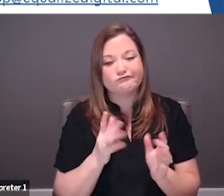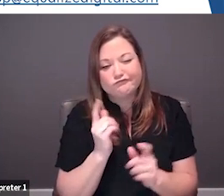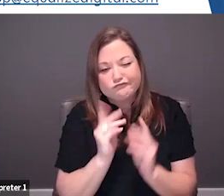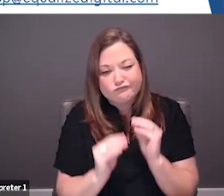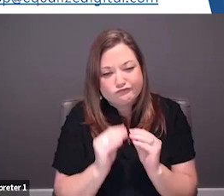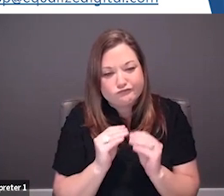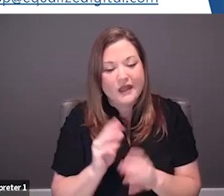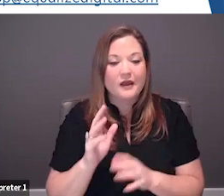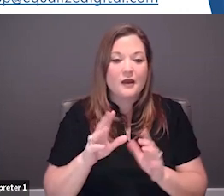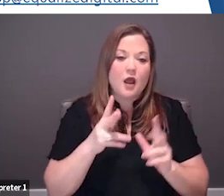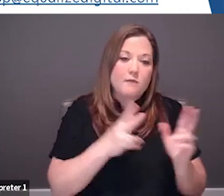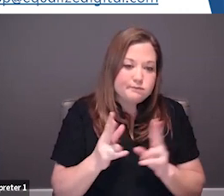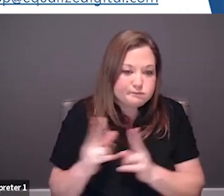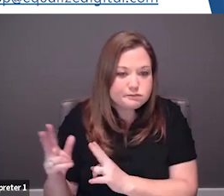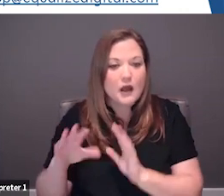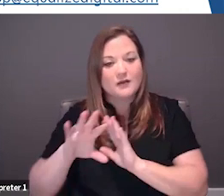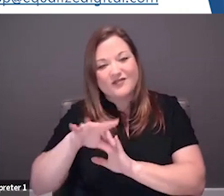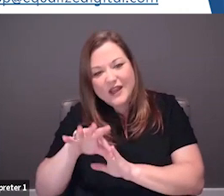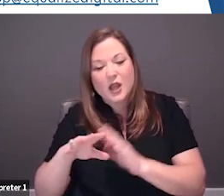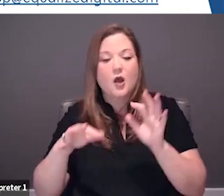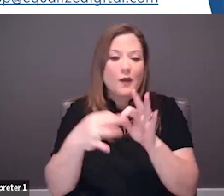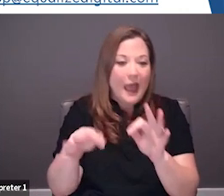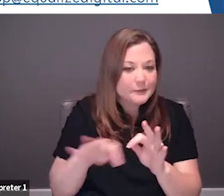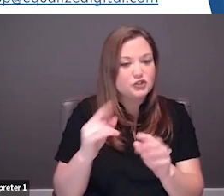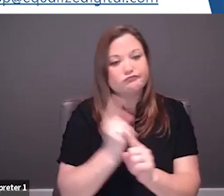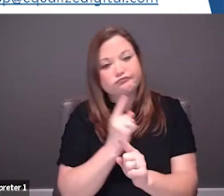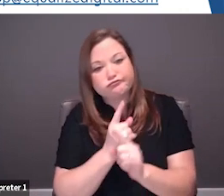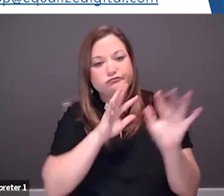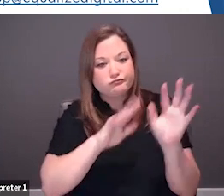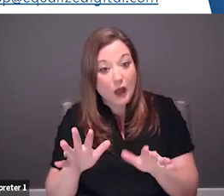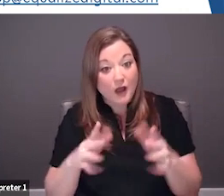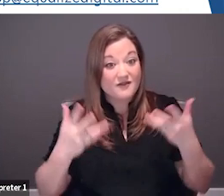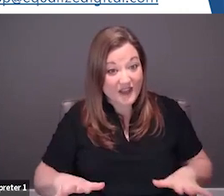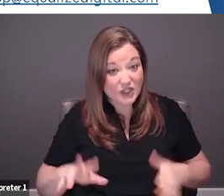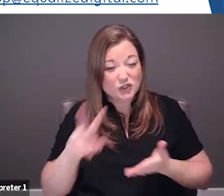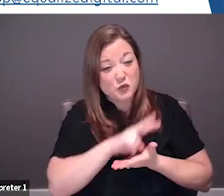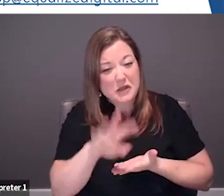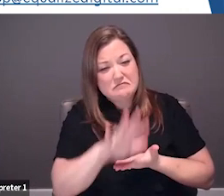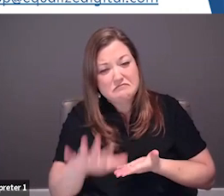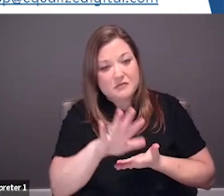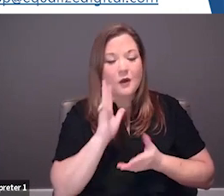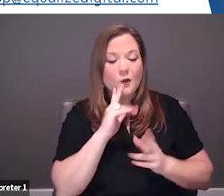Once we have that, then we will post up the recording. You can find it on that page if you bookmark it,